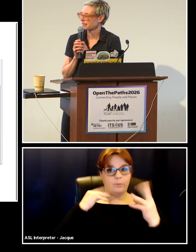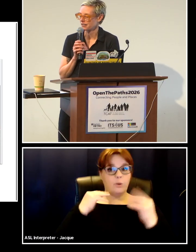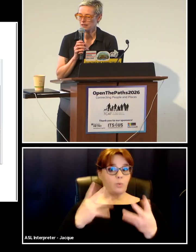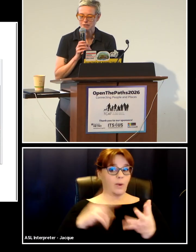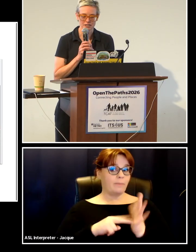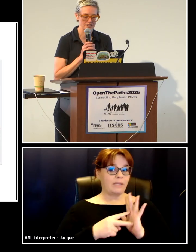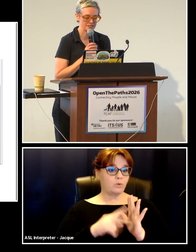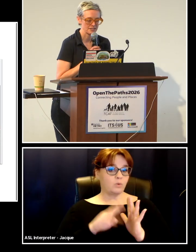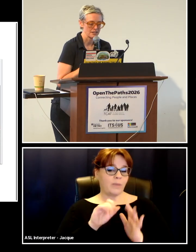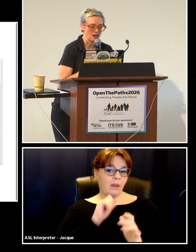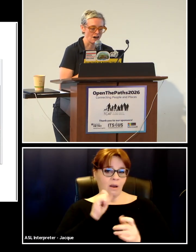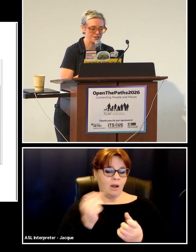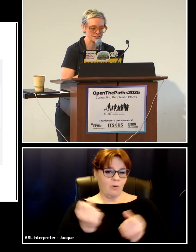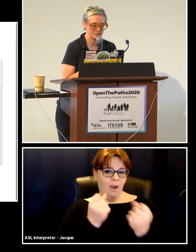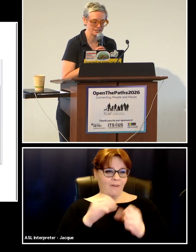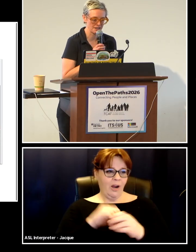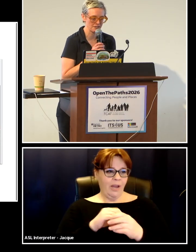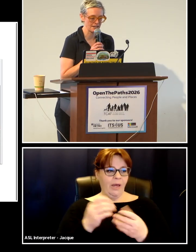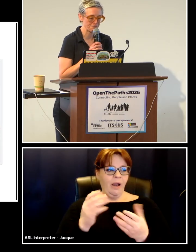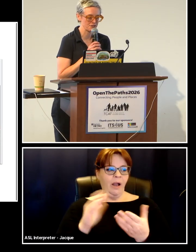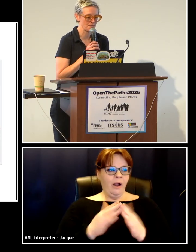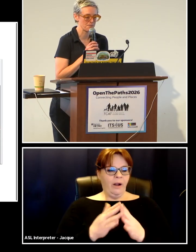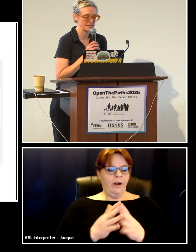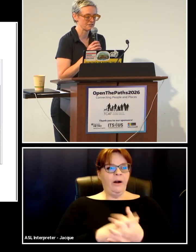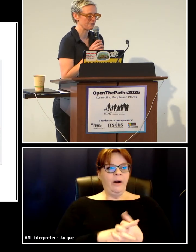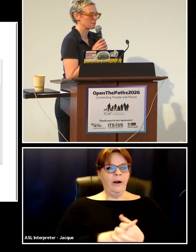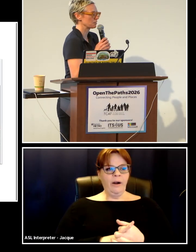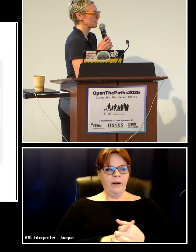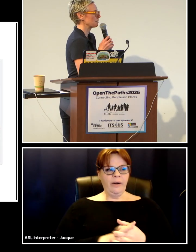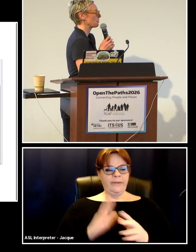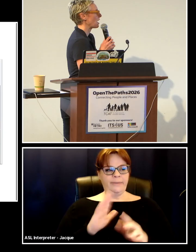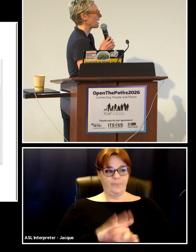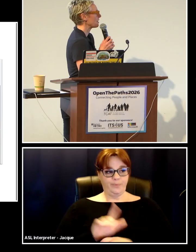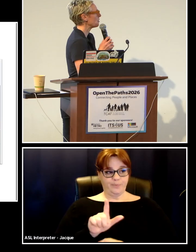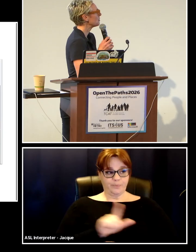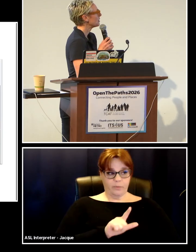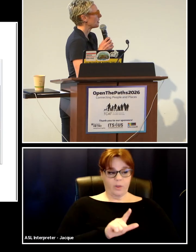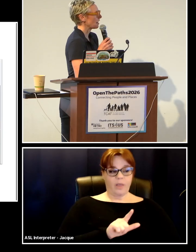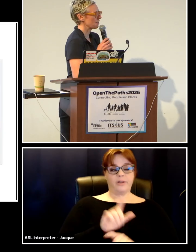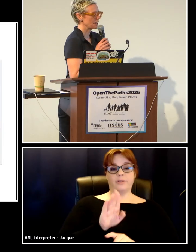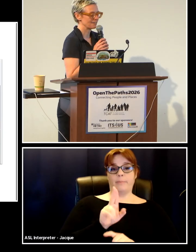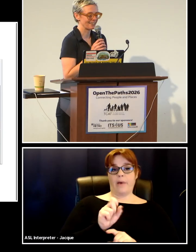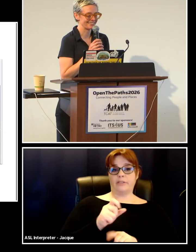in their communities. On the screen on the left, there's a bus wrap from Toledo, Ohio, uh that that